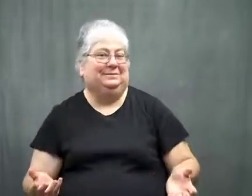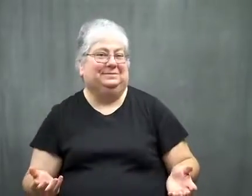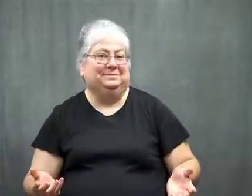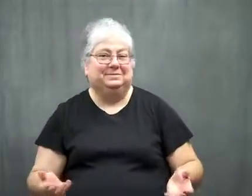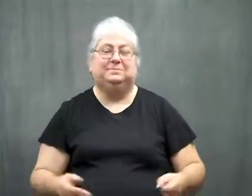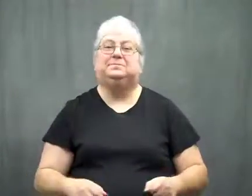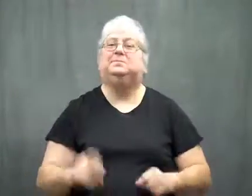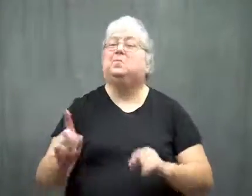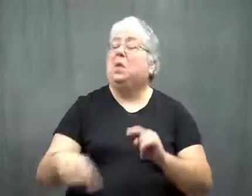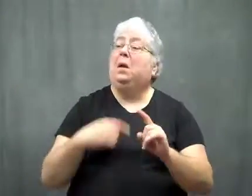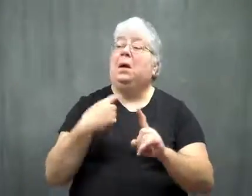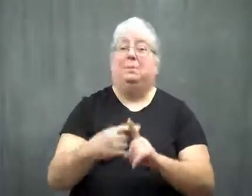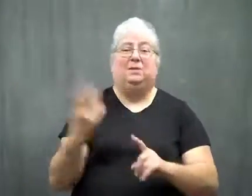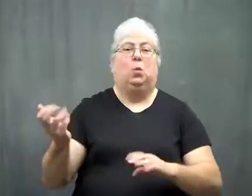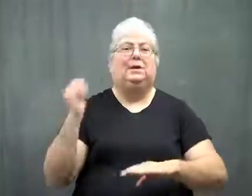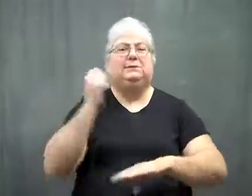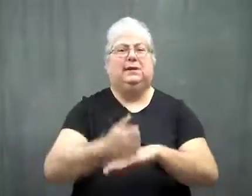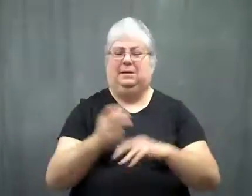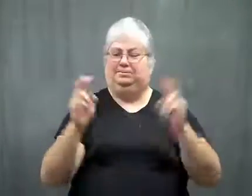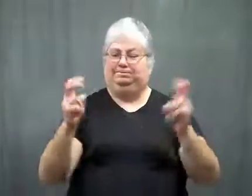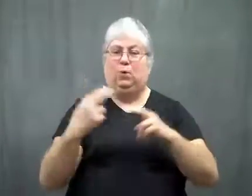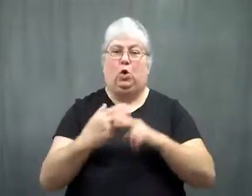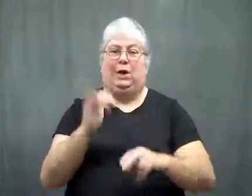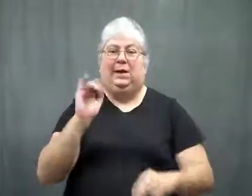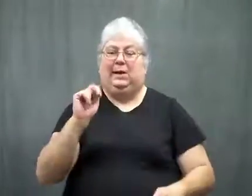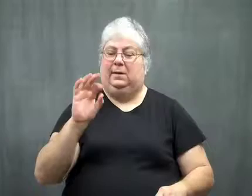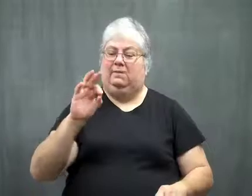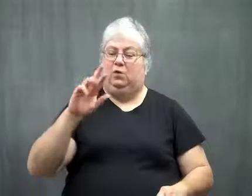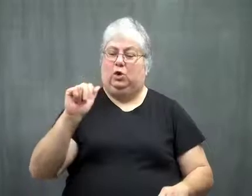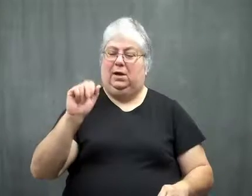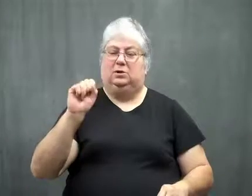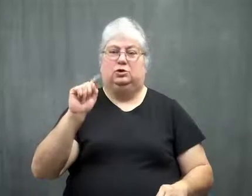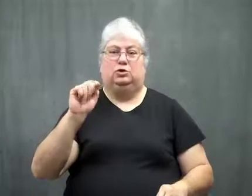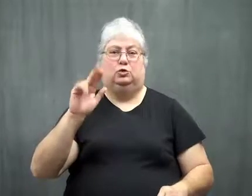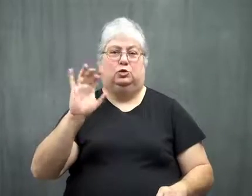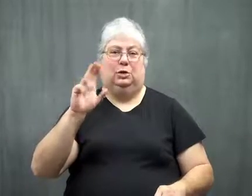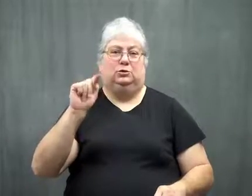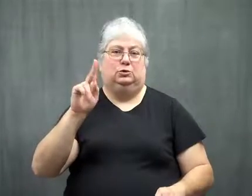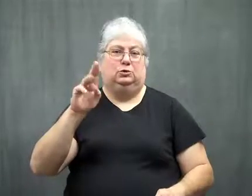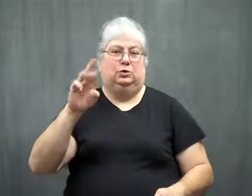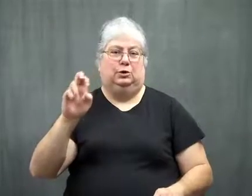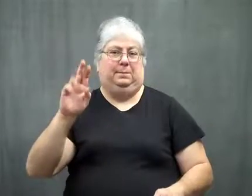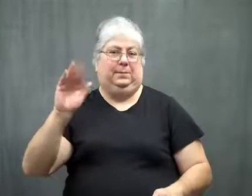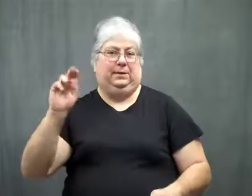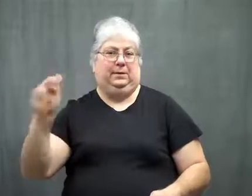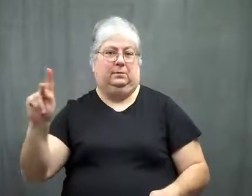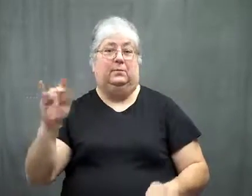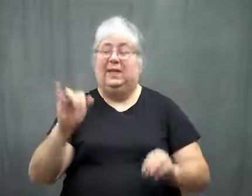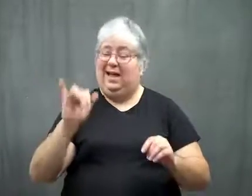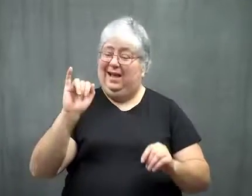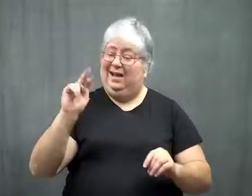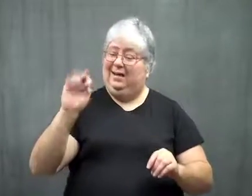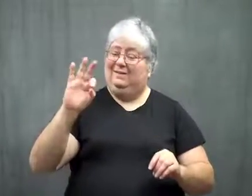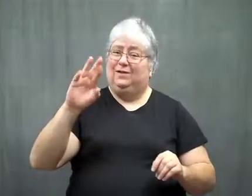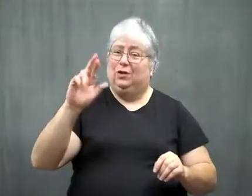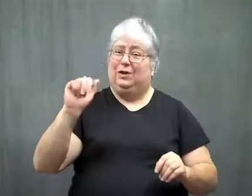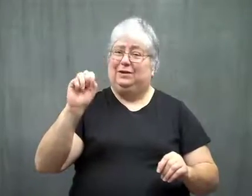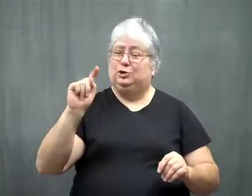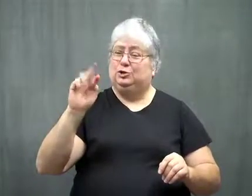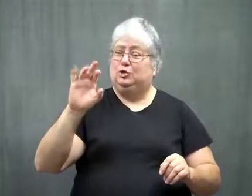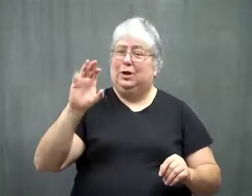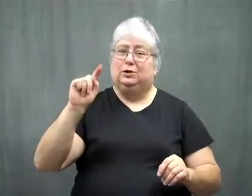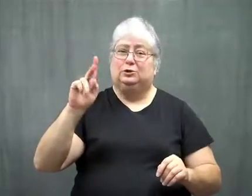He also wants to set up an "infrastructure bank".